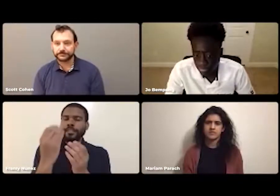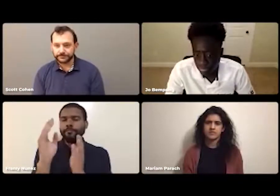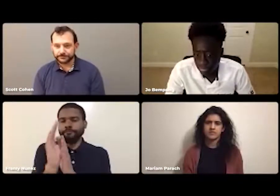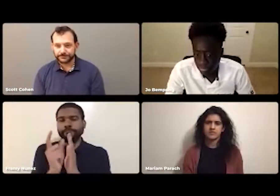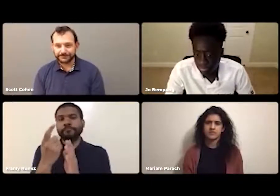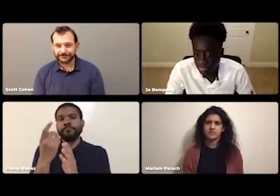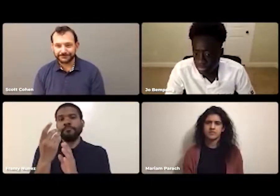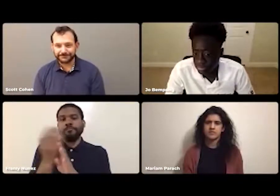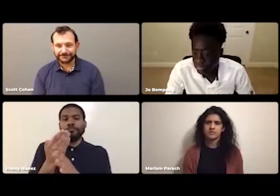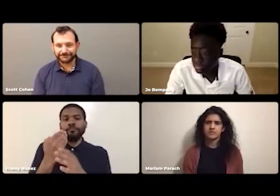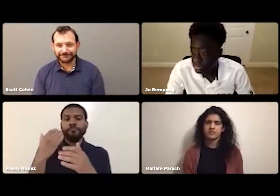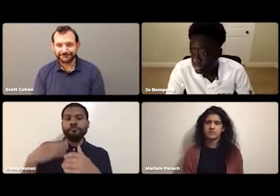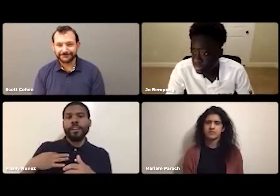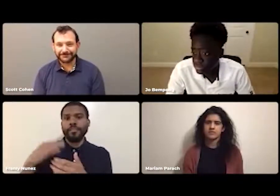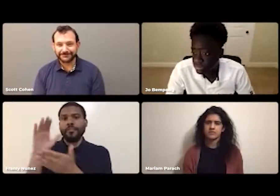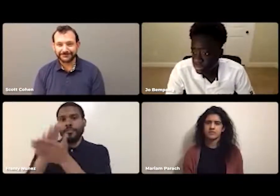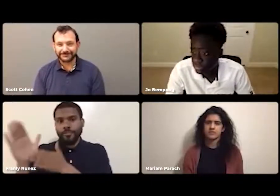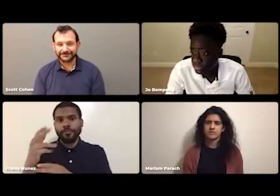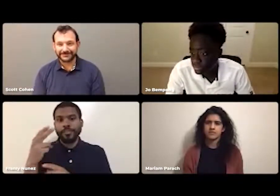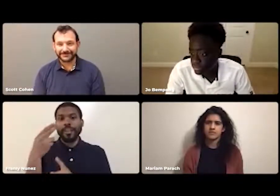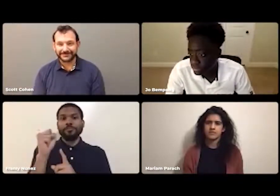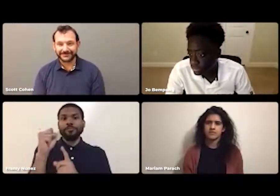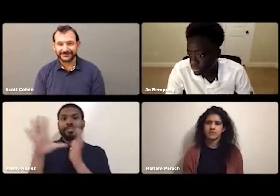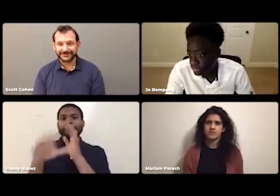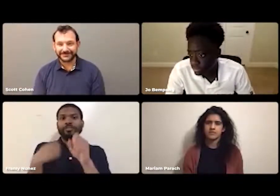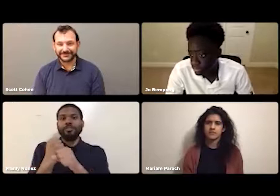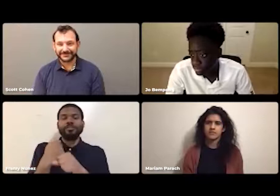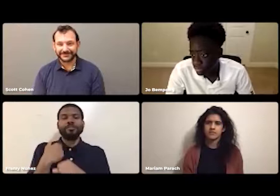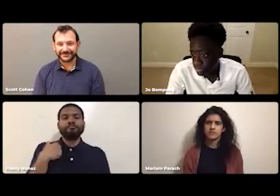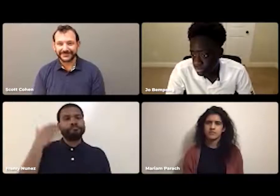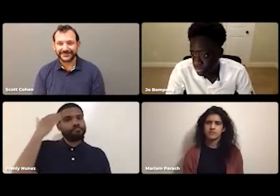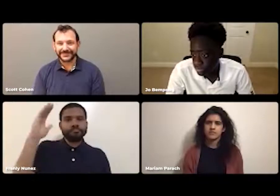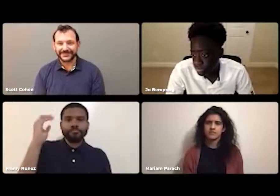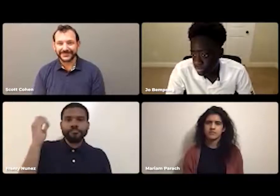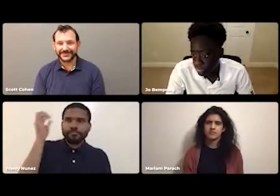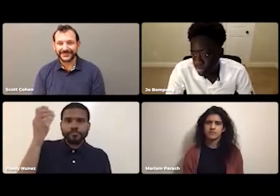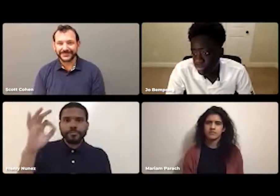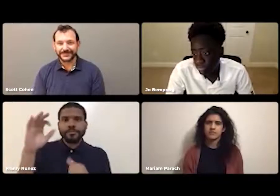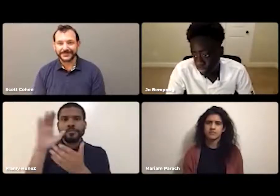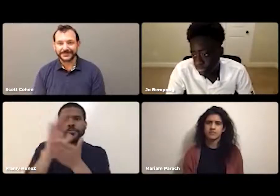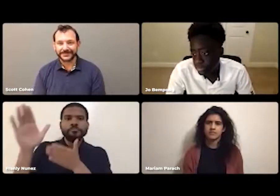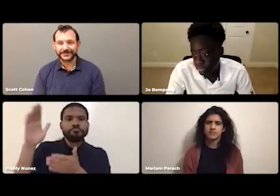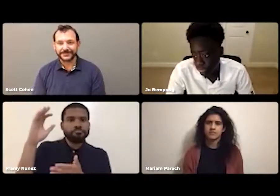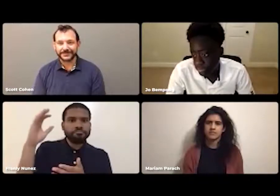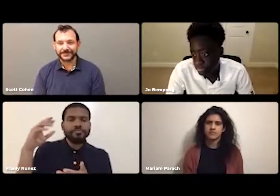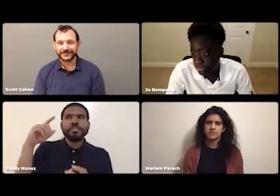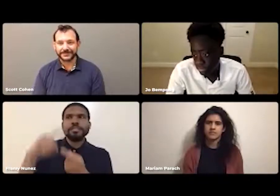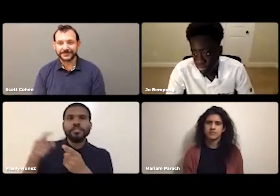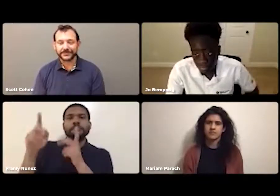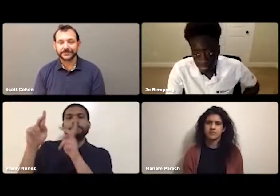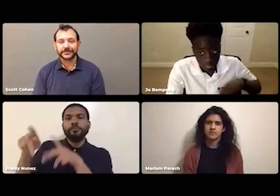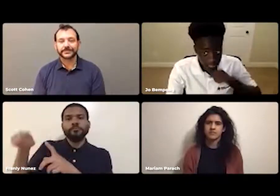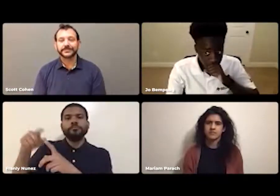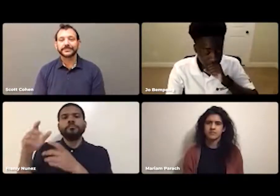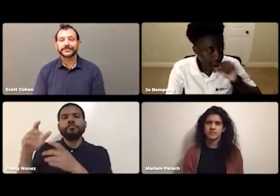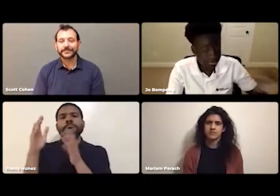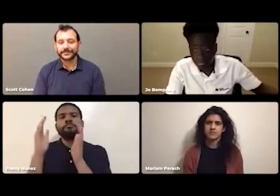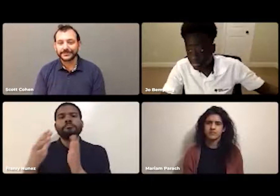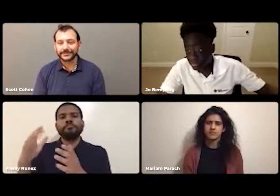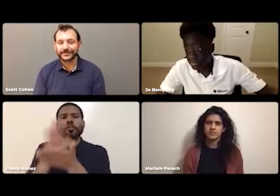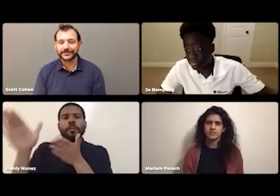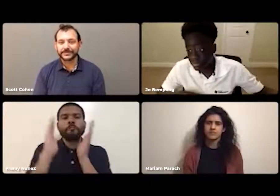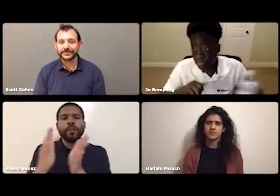My senior year, I didn't have the concept of what college was.